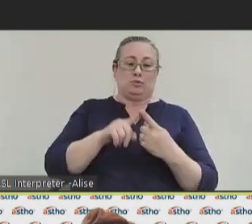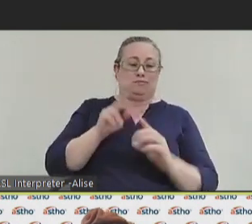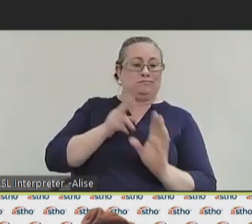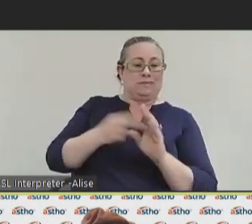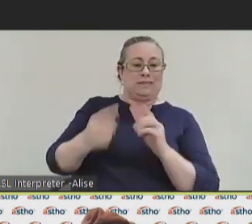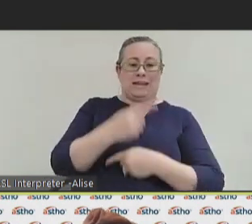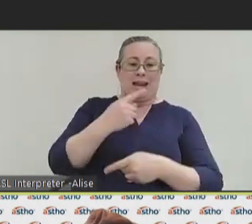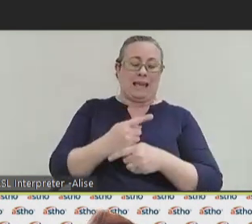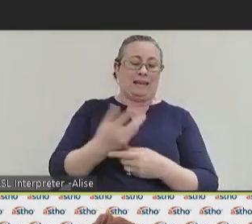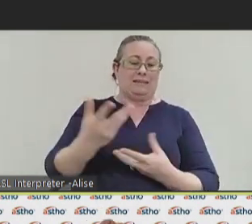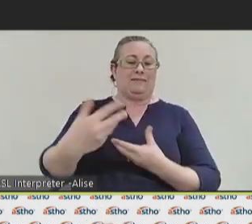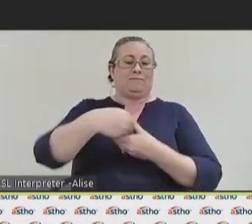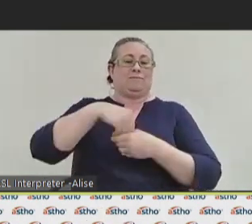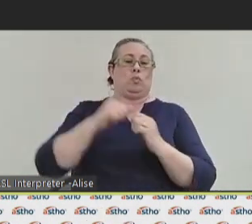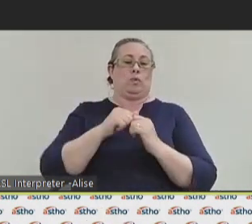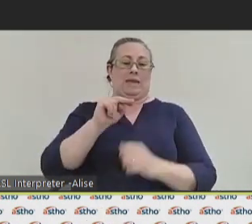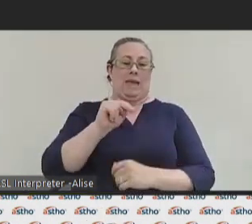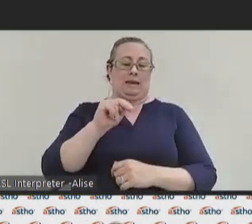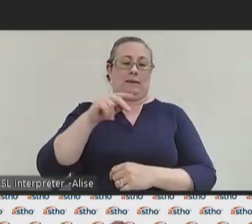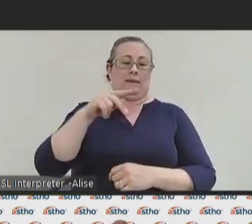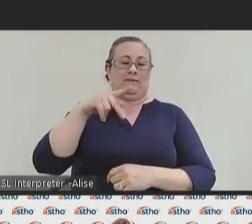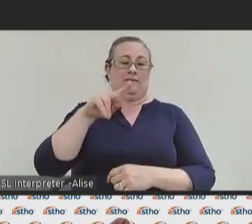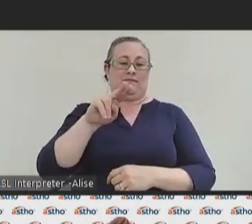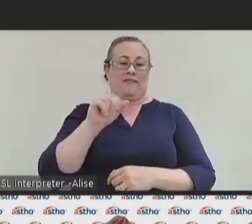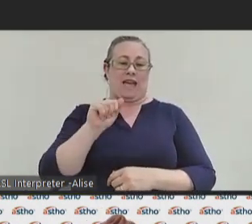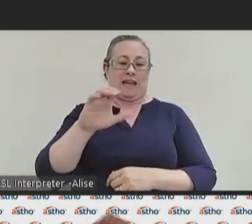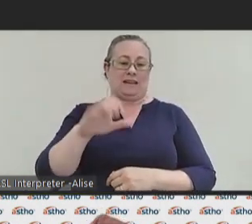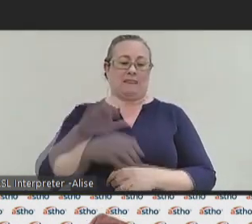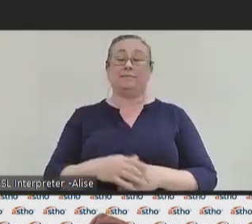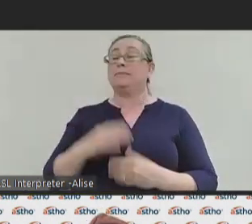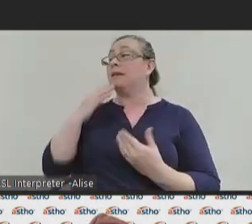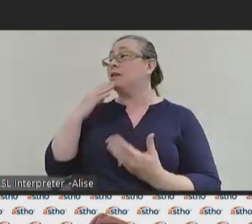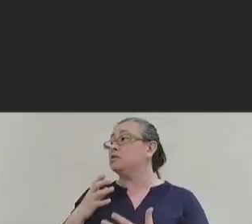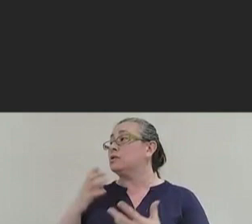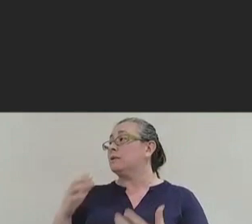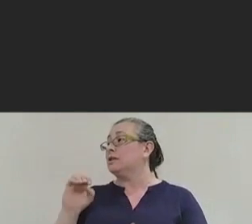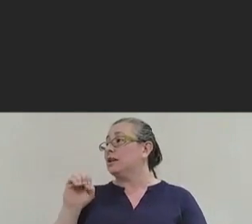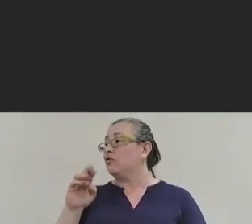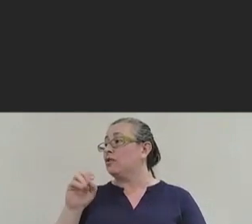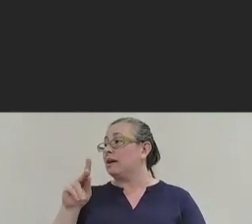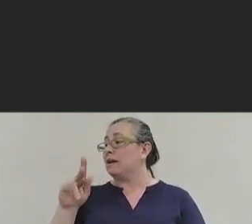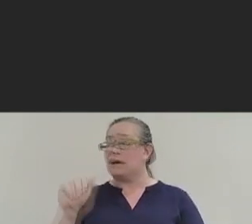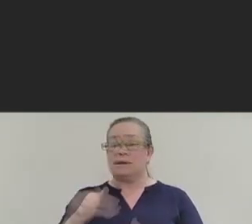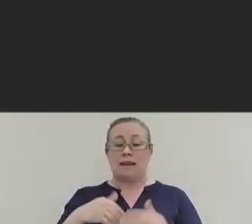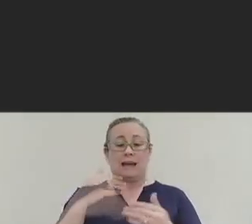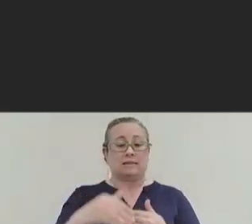Robert Hopkins: Thank you very much, Erica. Our next presenter is Matt Bobo from NACCHO.